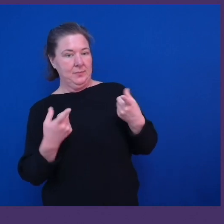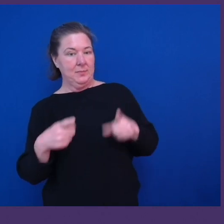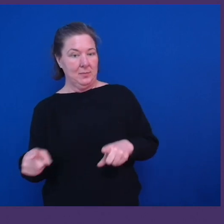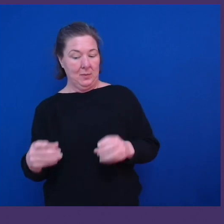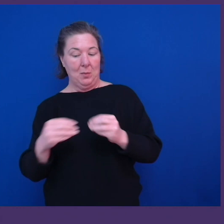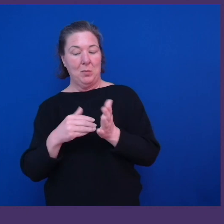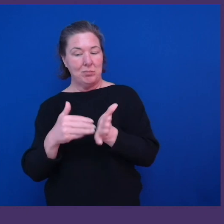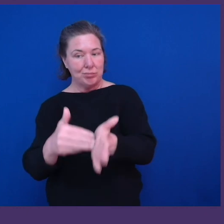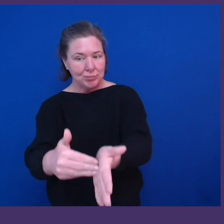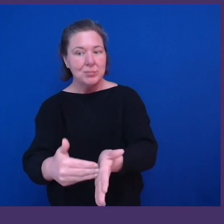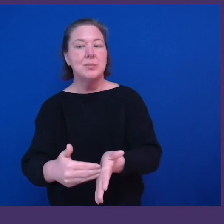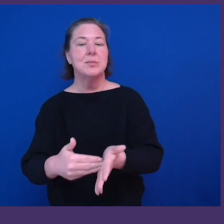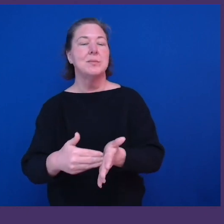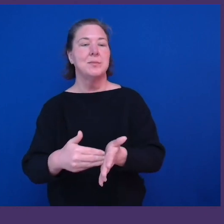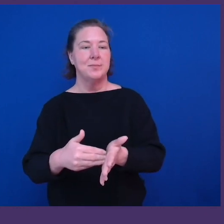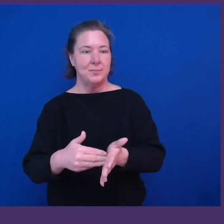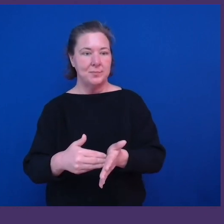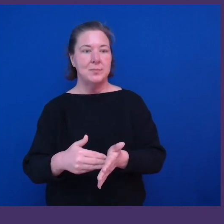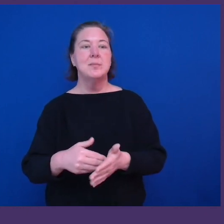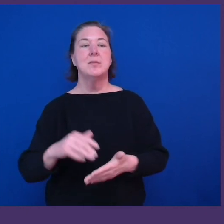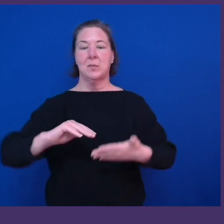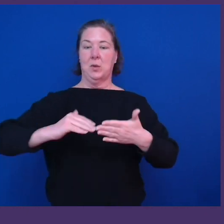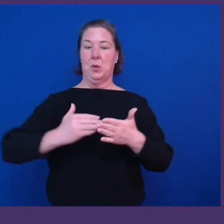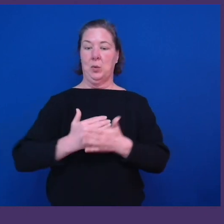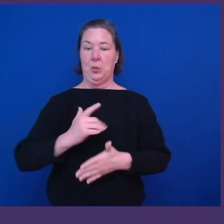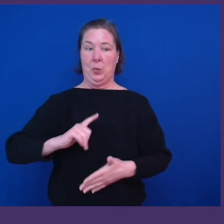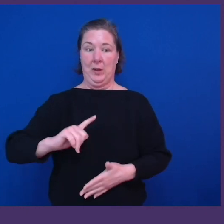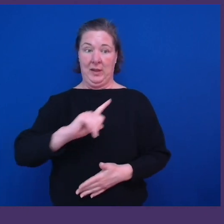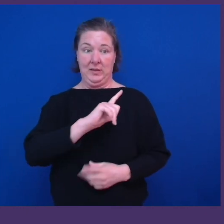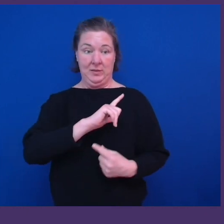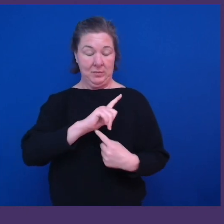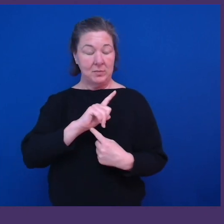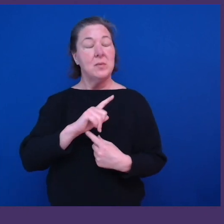that, in EU legislation, we are having references